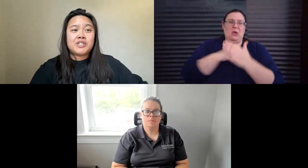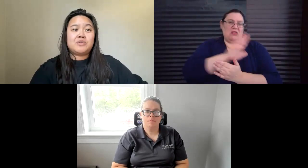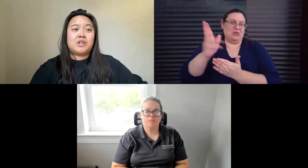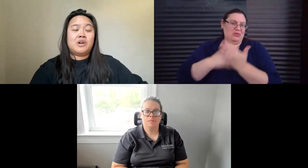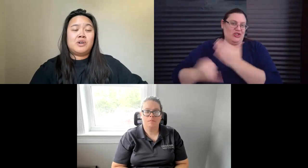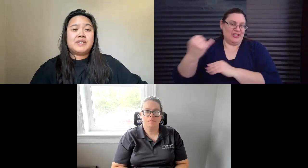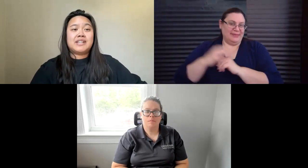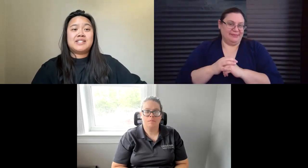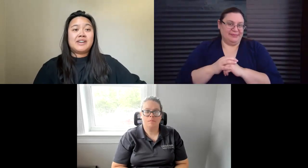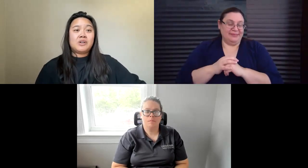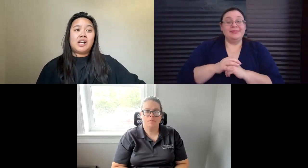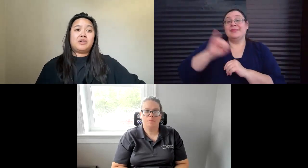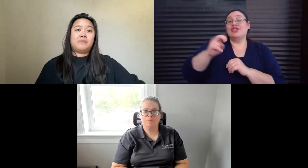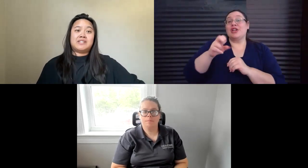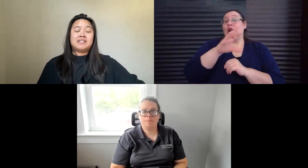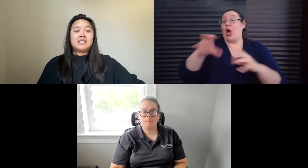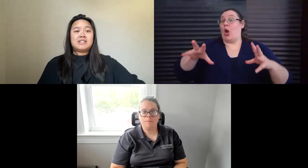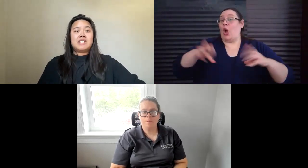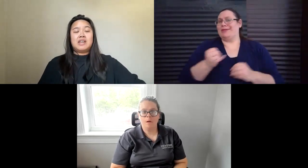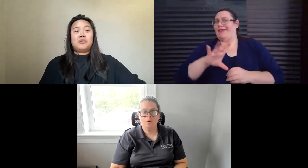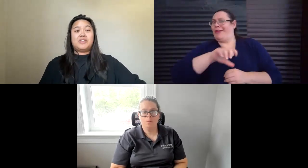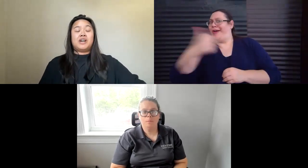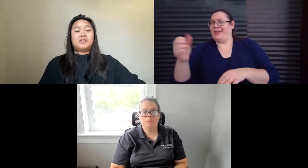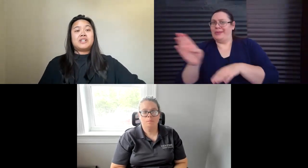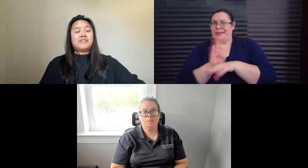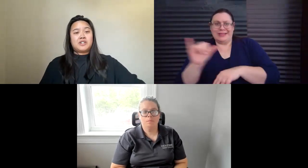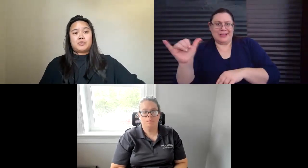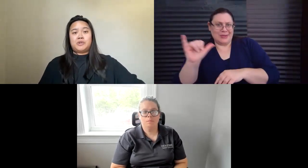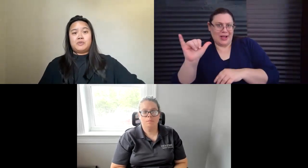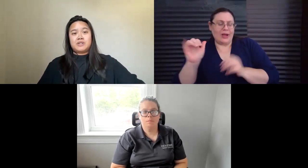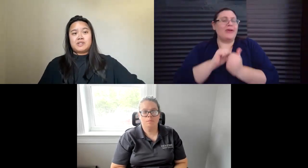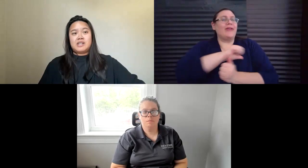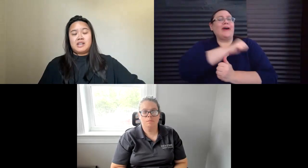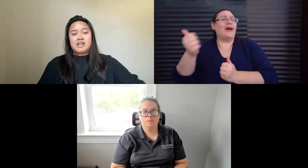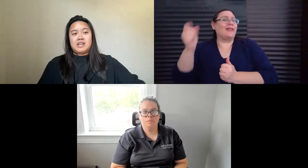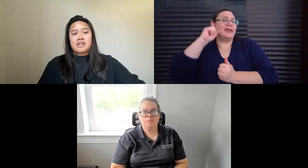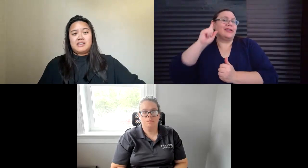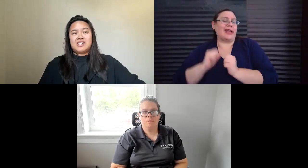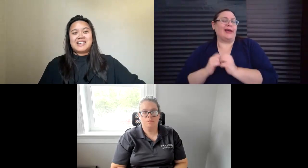Jane also co-owns several other businesses with other deaf entrepreneurs.